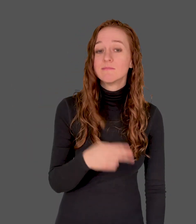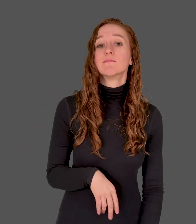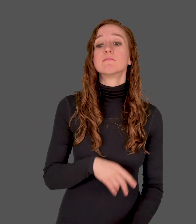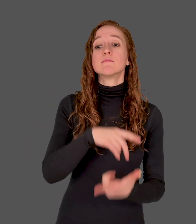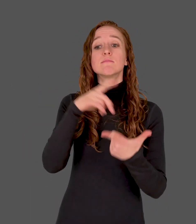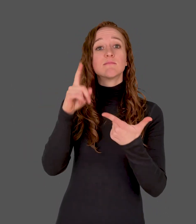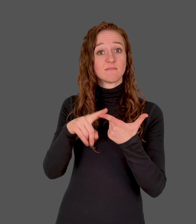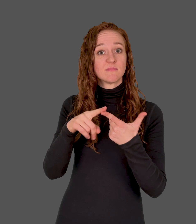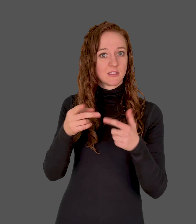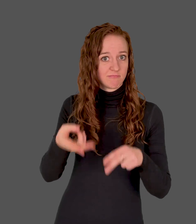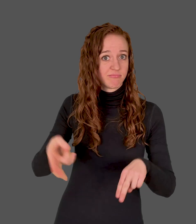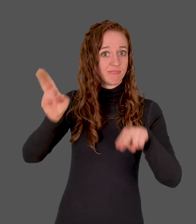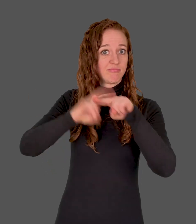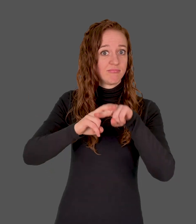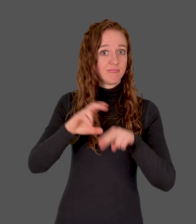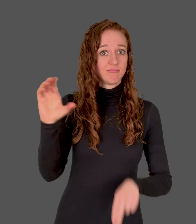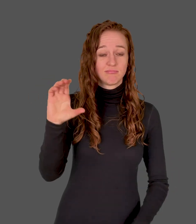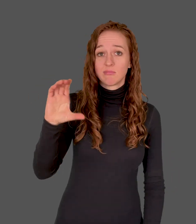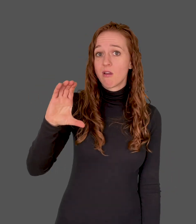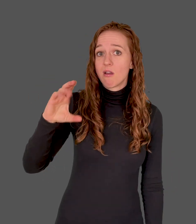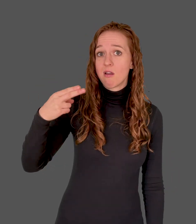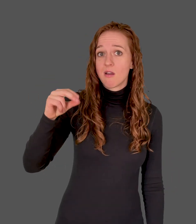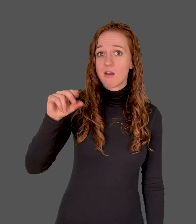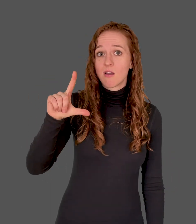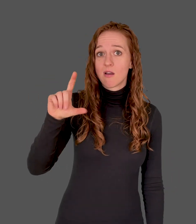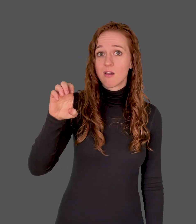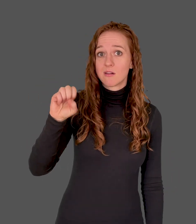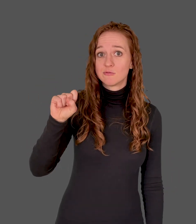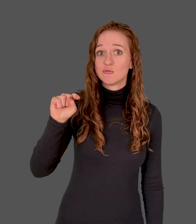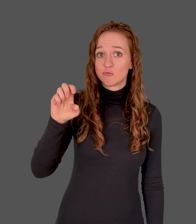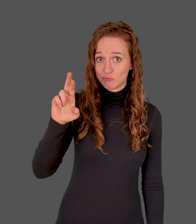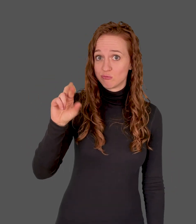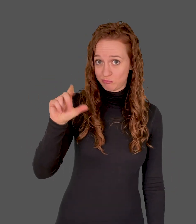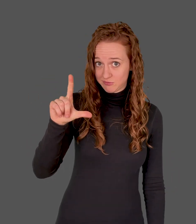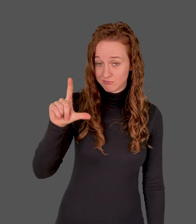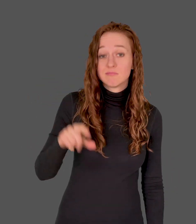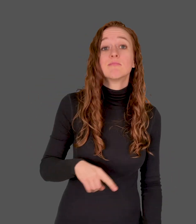increased cholesterol,